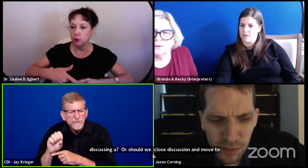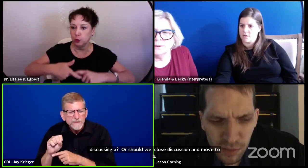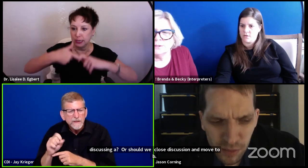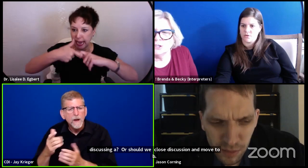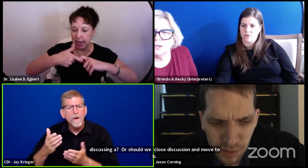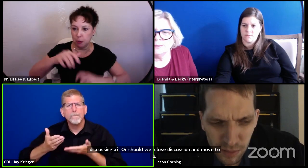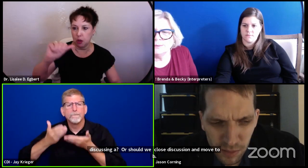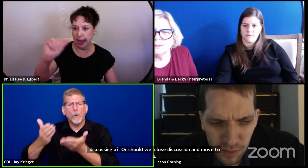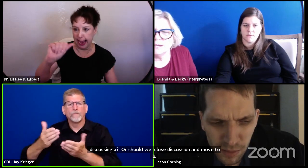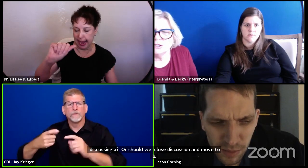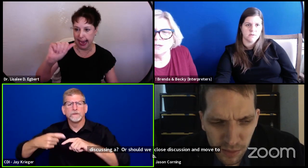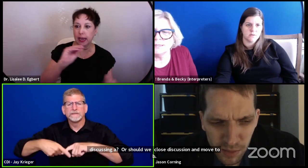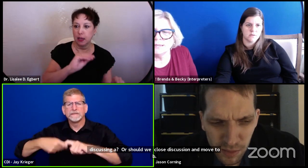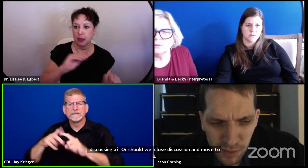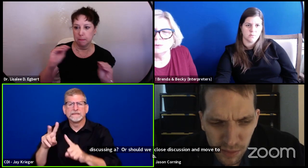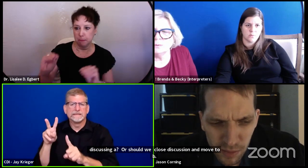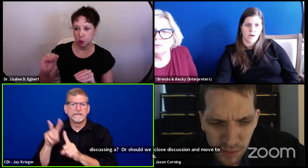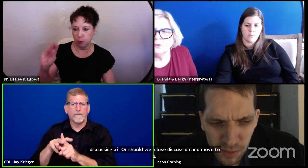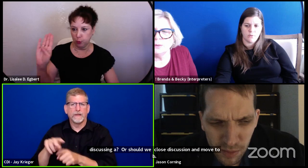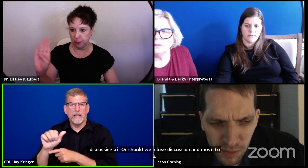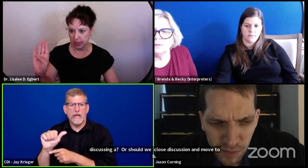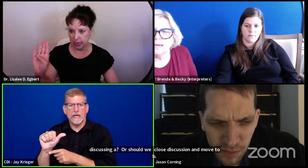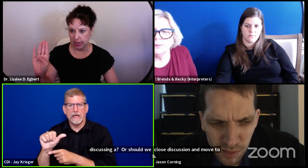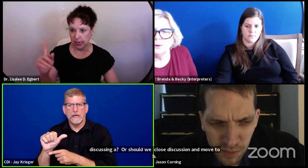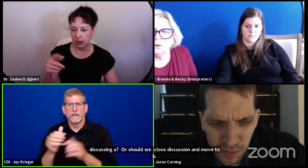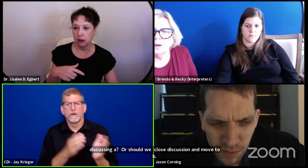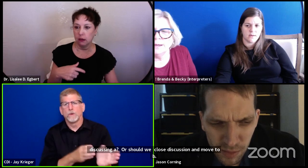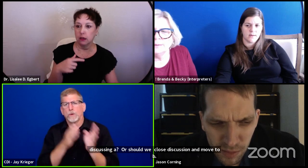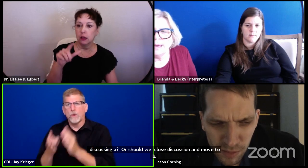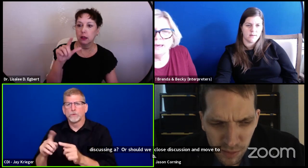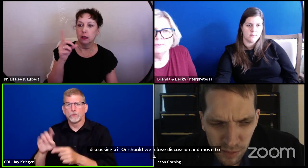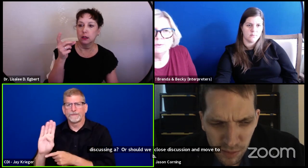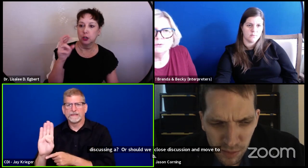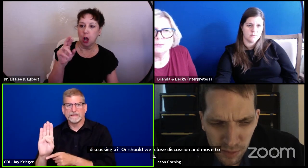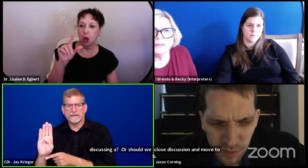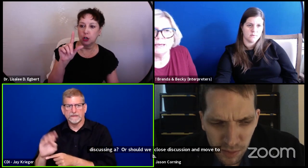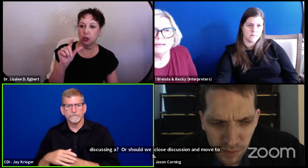Greg James says move that we table item a and move to b.